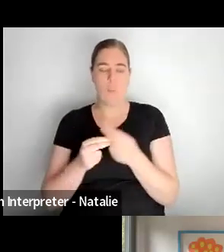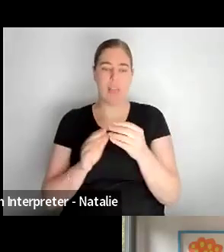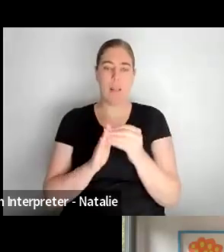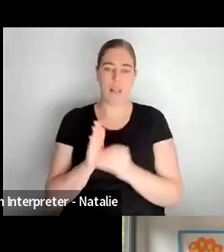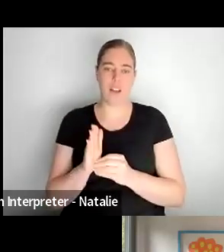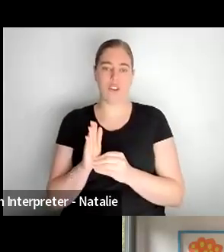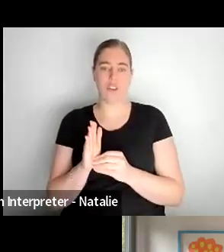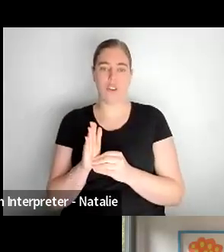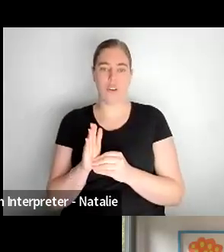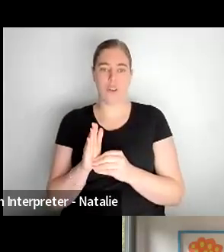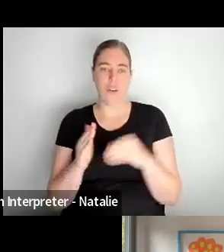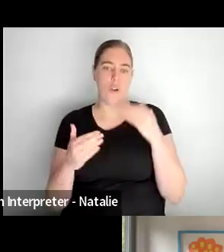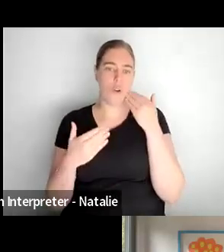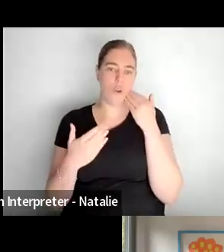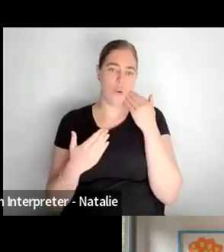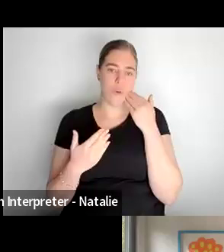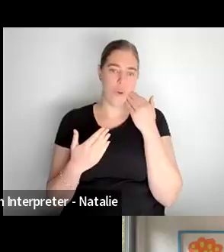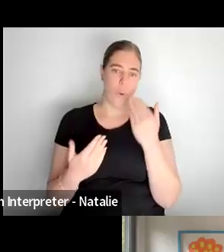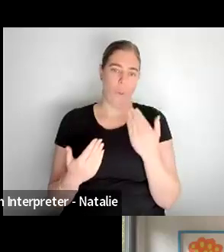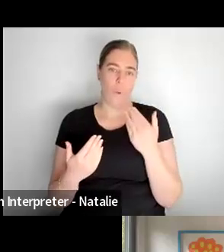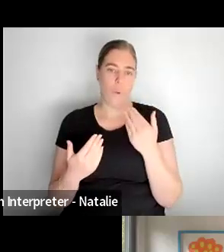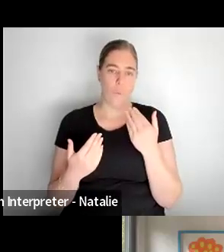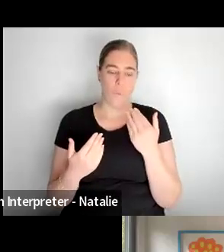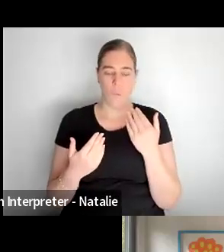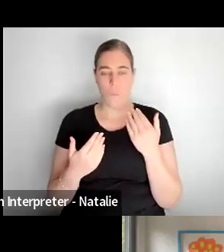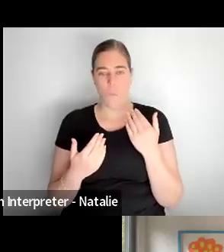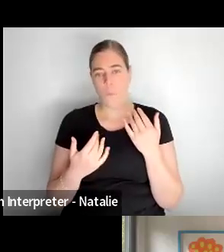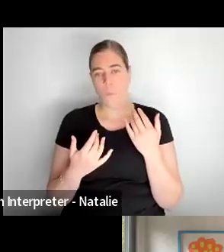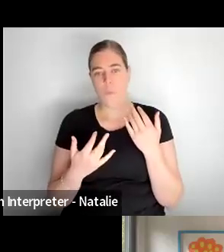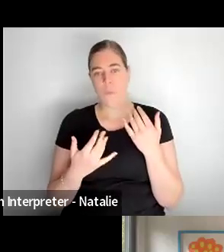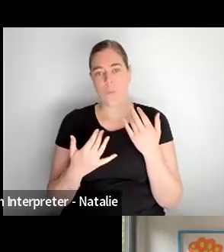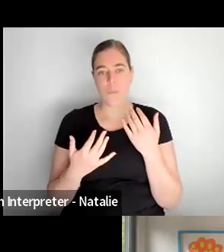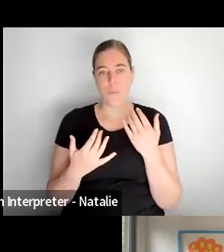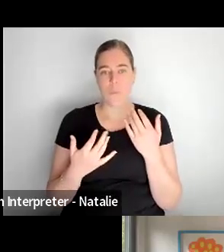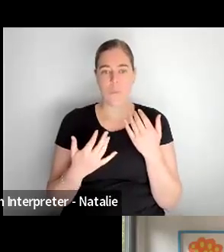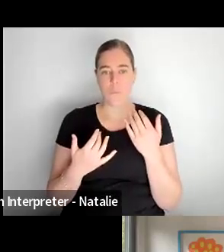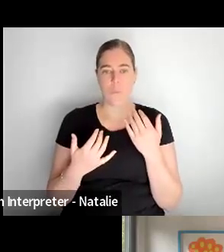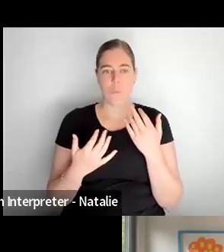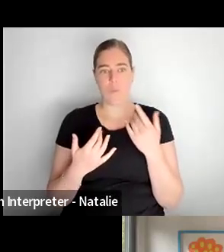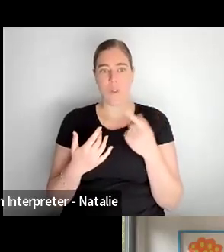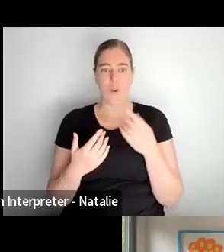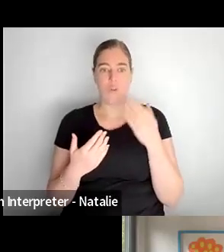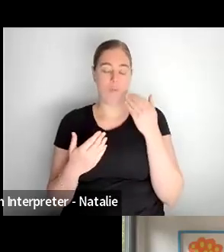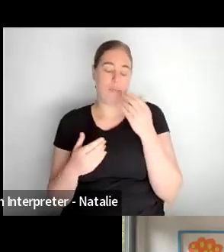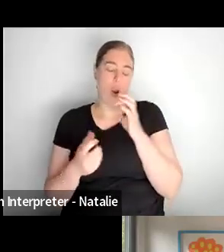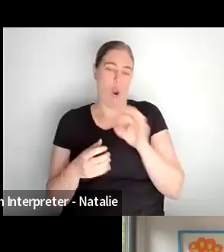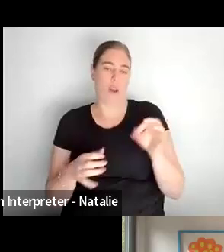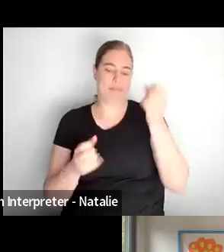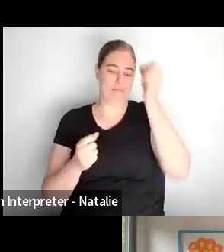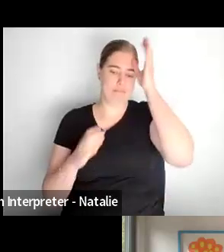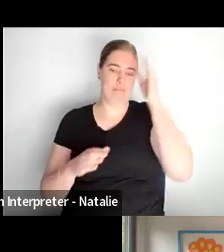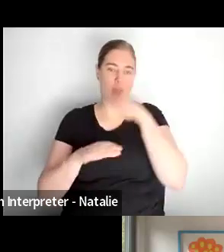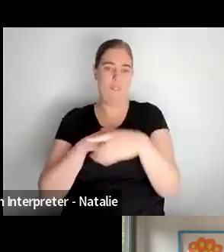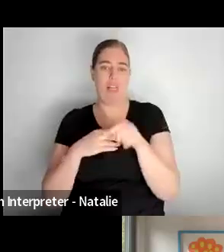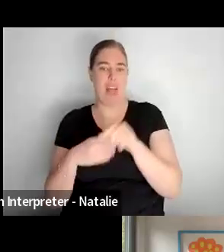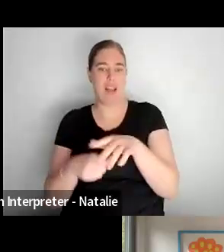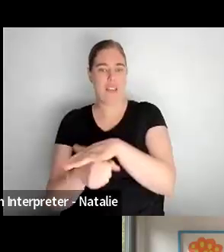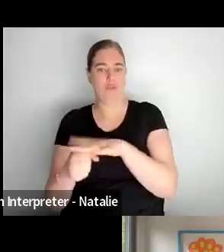you don't really know all the ins and outs of everything, you can pop in the comment box for